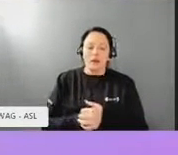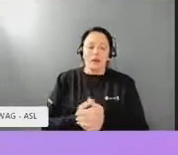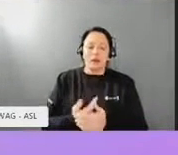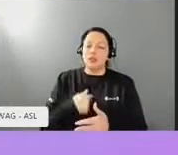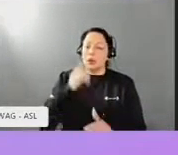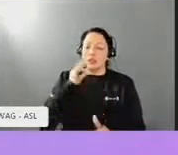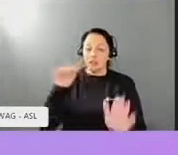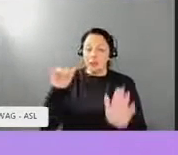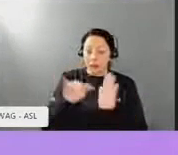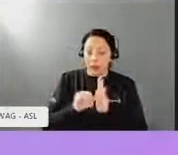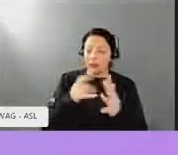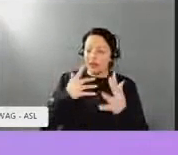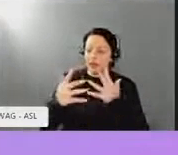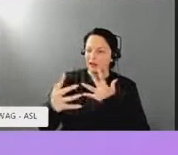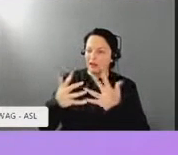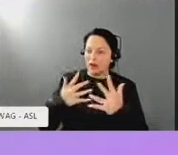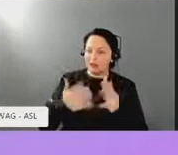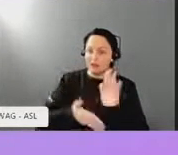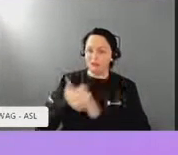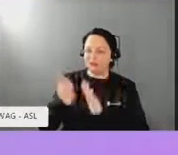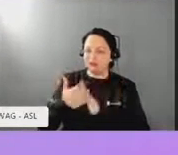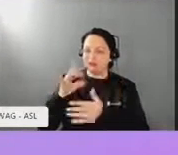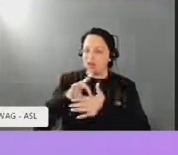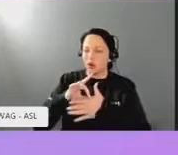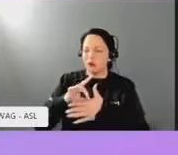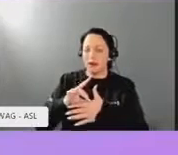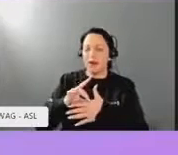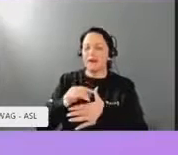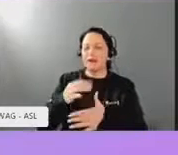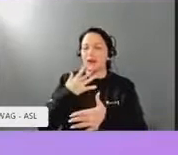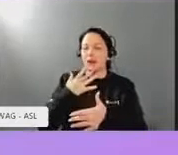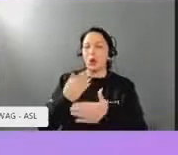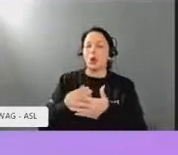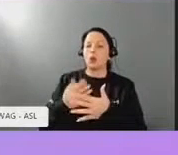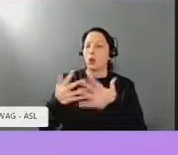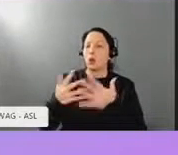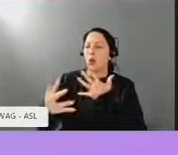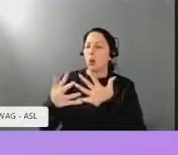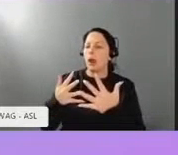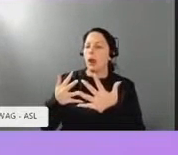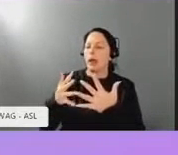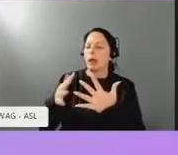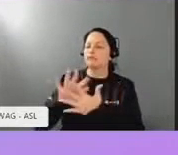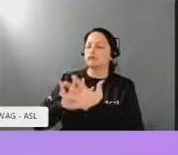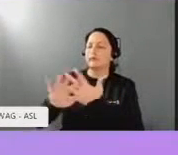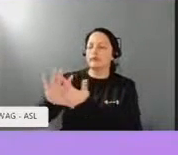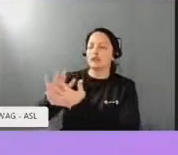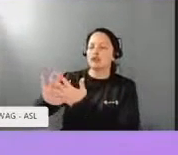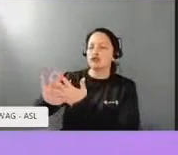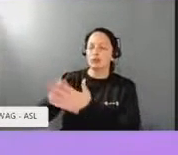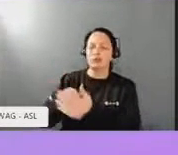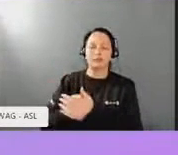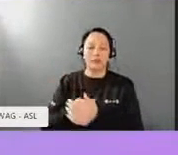sometimes, usually, always? 3rd question, do I systematically identify insufficient contrast by